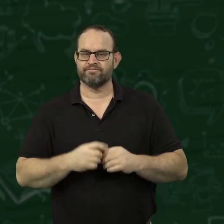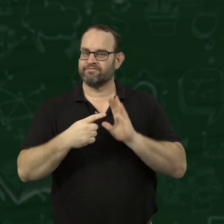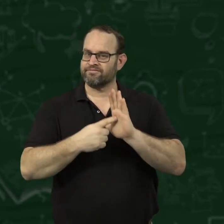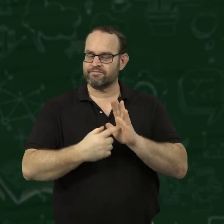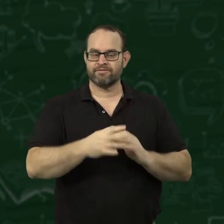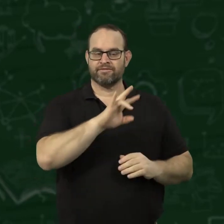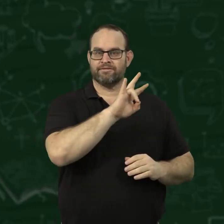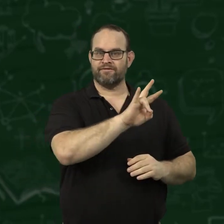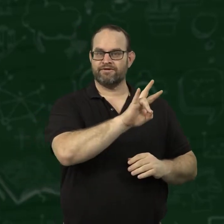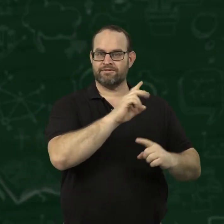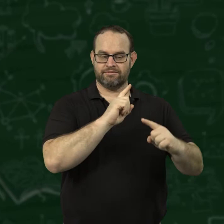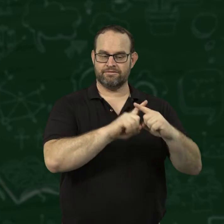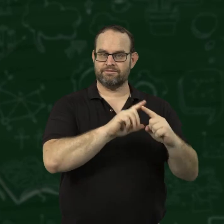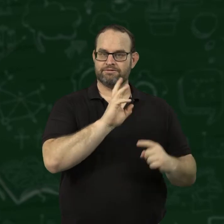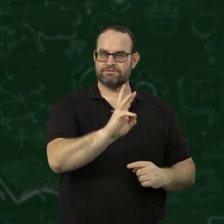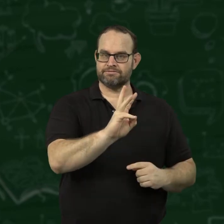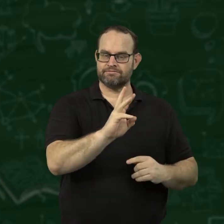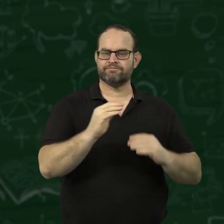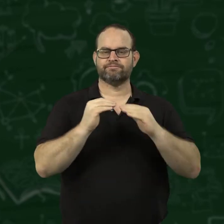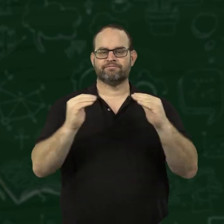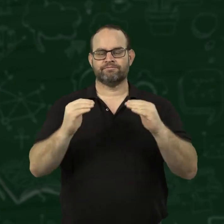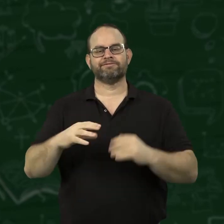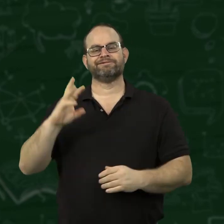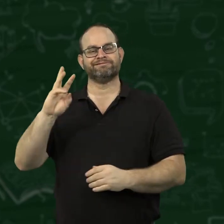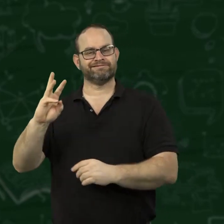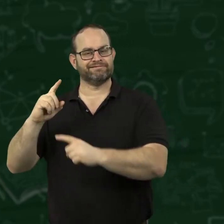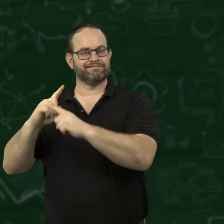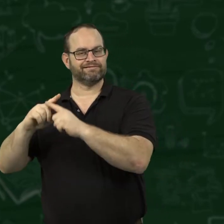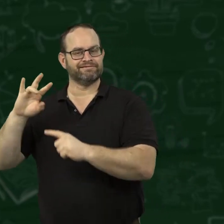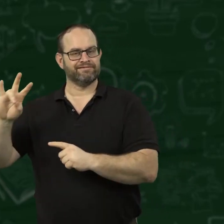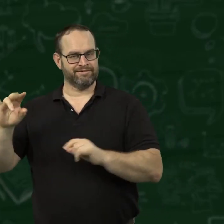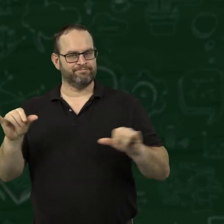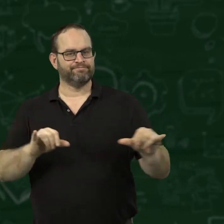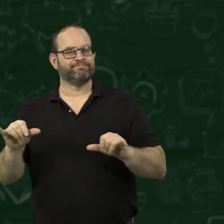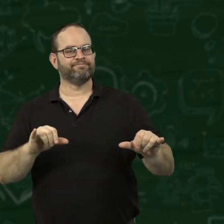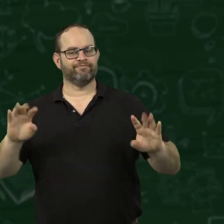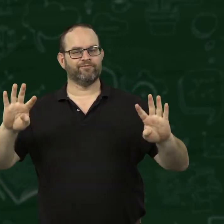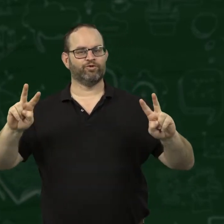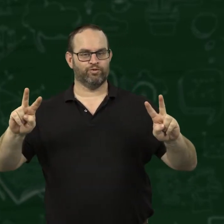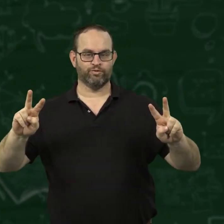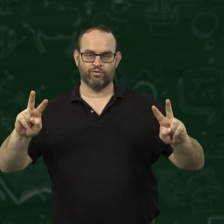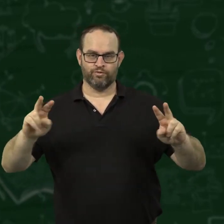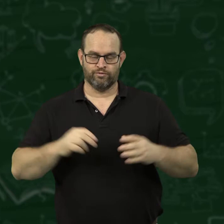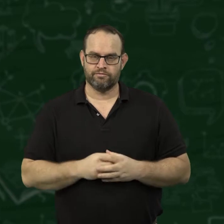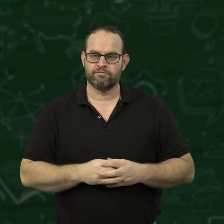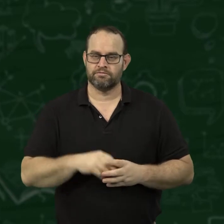For example, 7 x 6 = 6 x 7. They both equal 42.